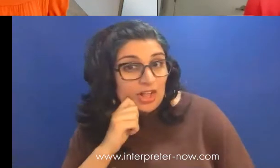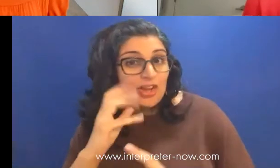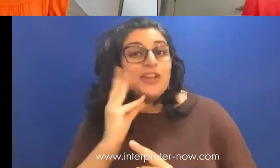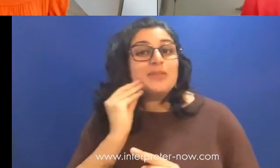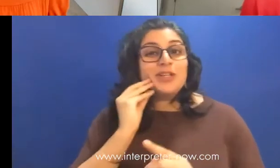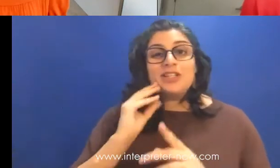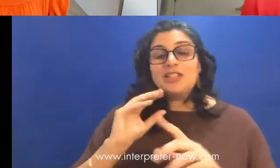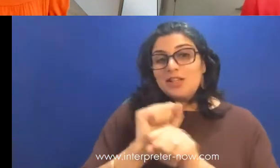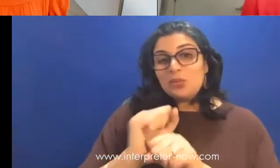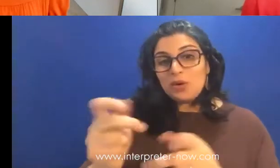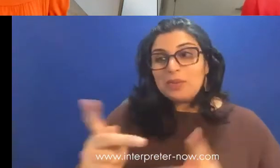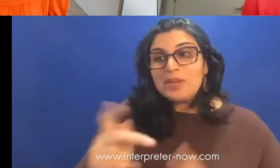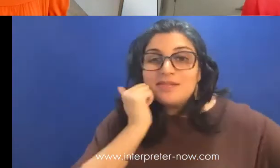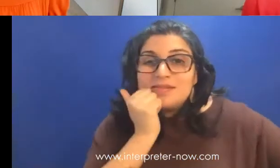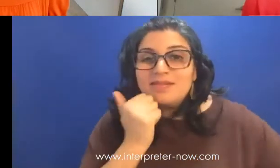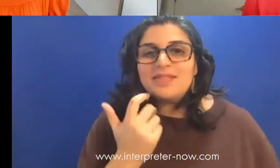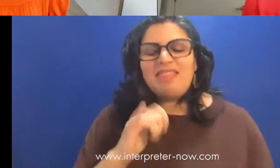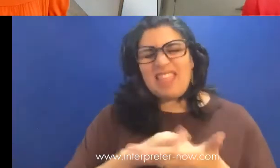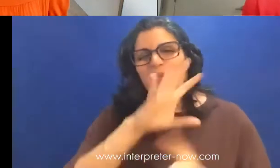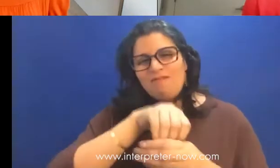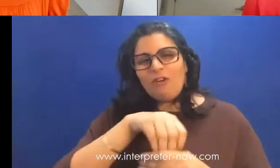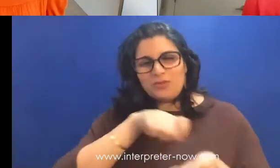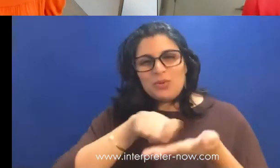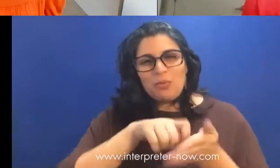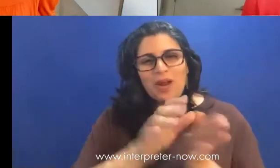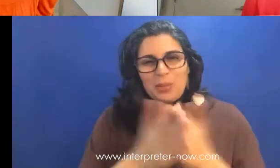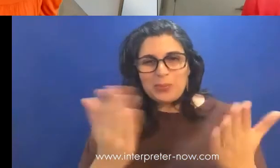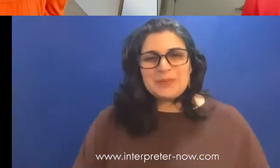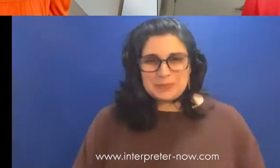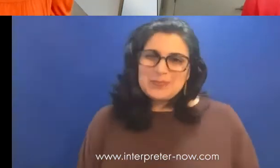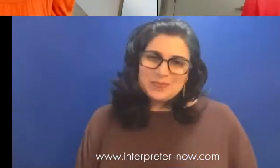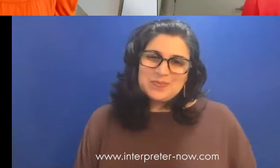And so, that's what led to writing the book.